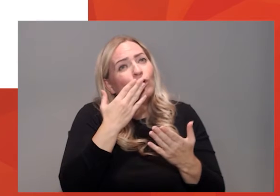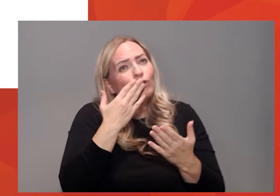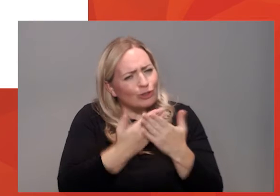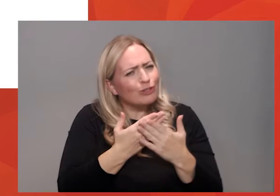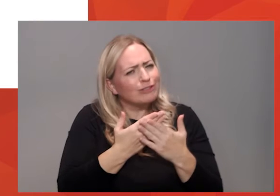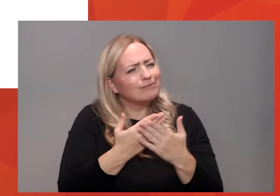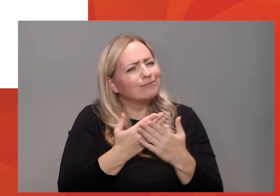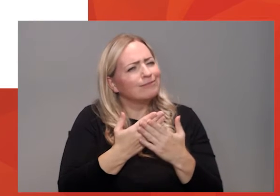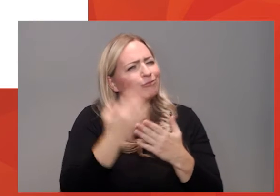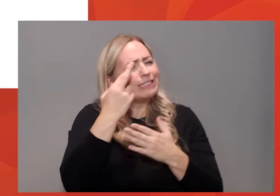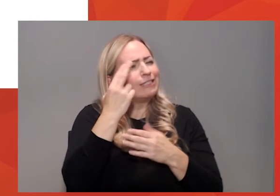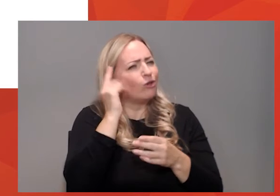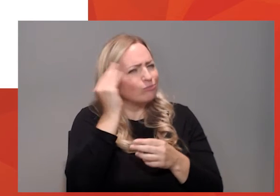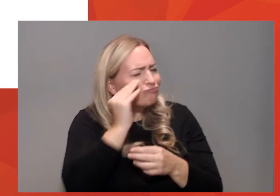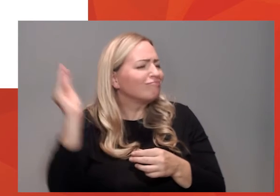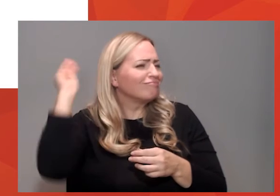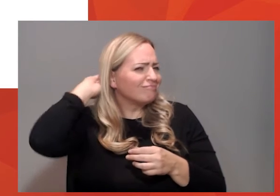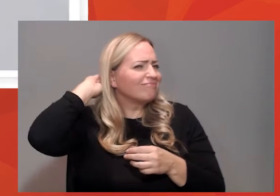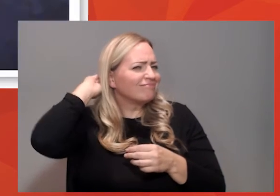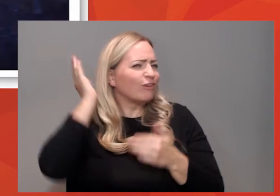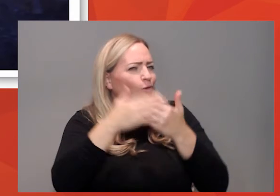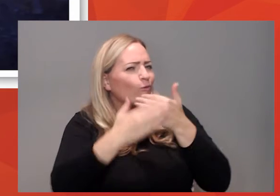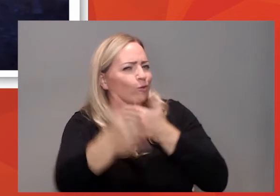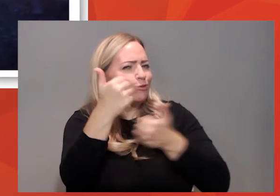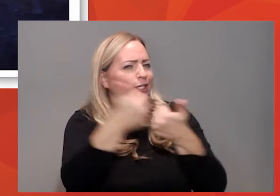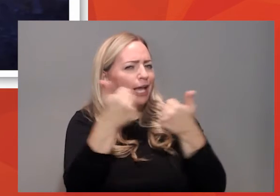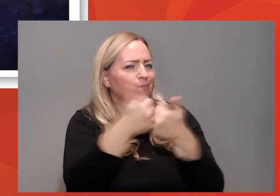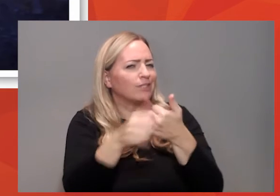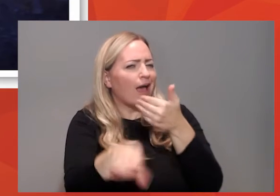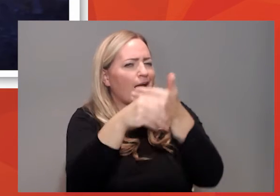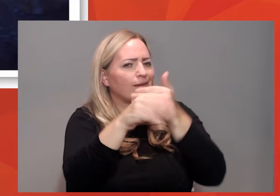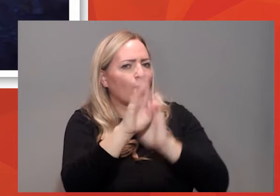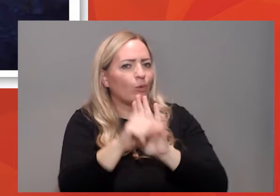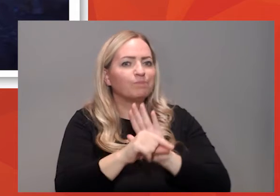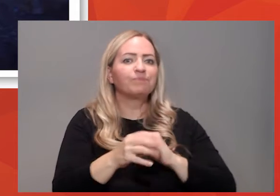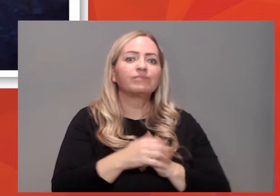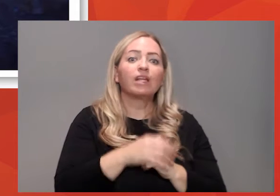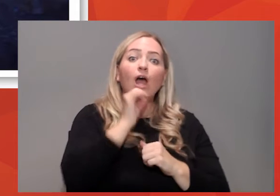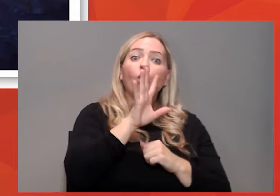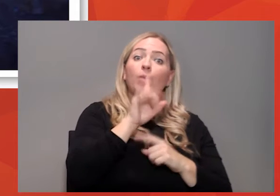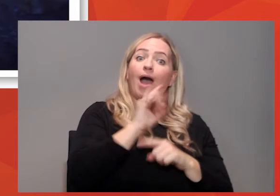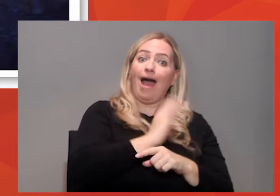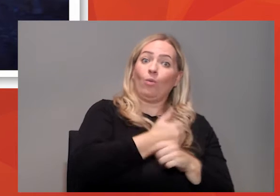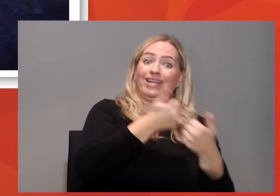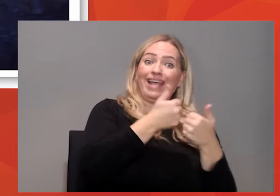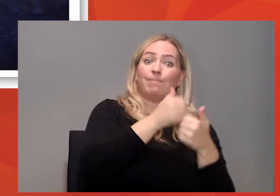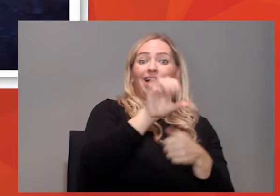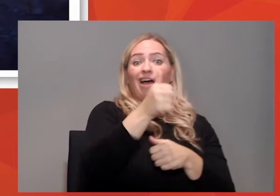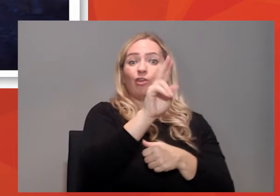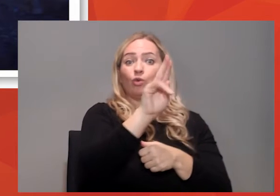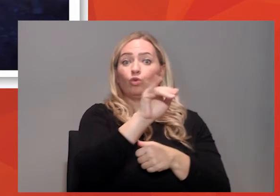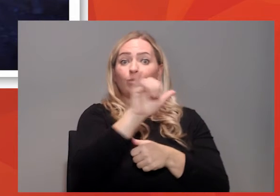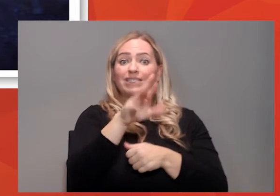We'll keep it in mind for future games. And speak not only about our game, but other Ubisoft subtitles.